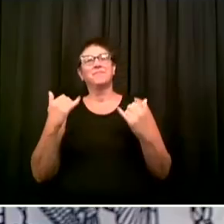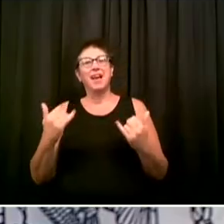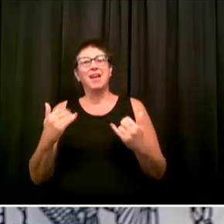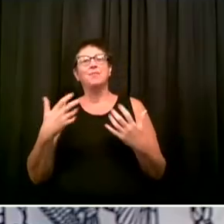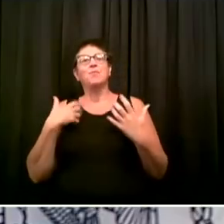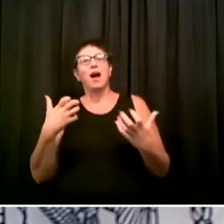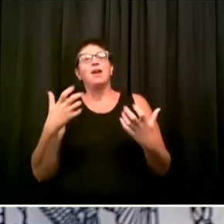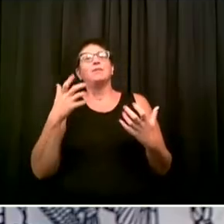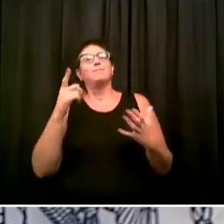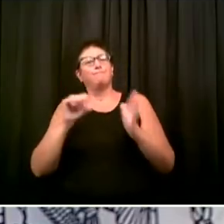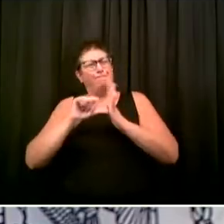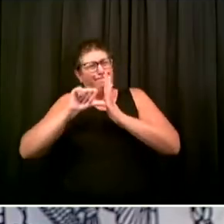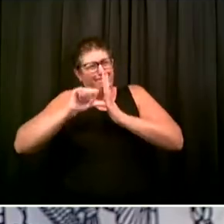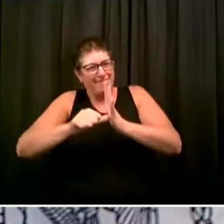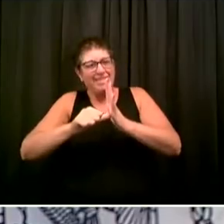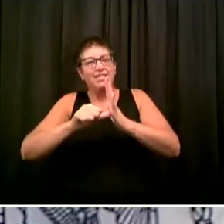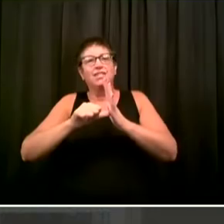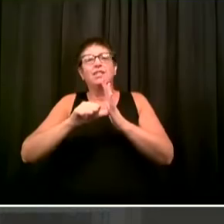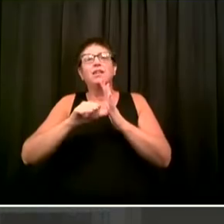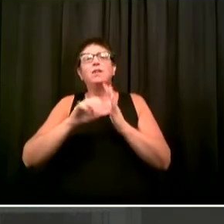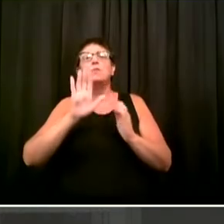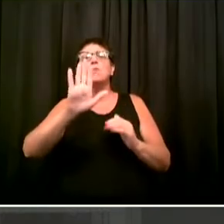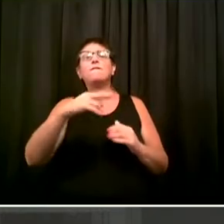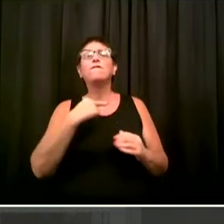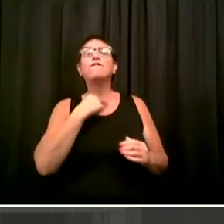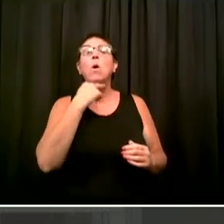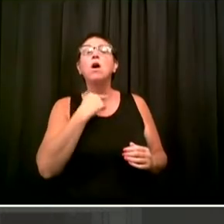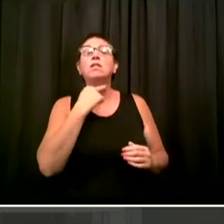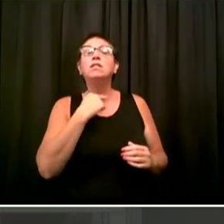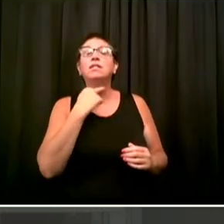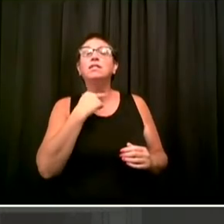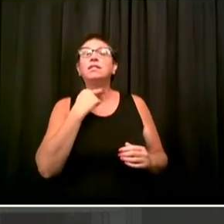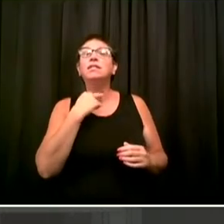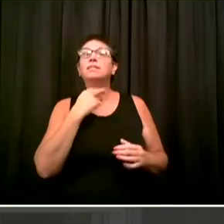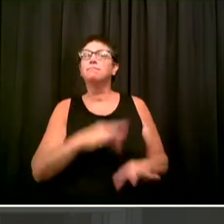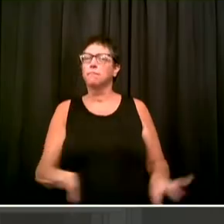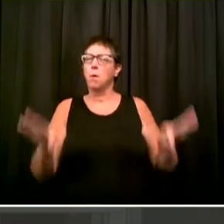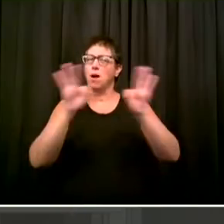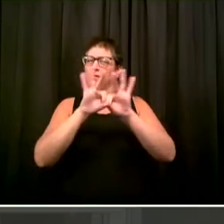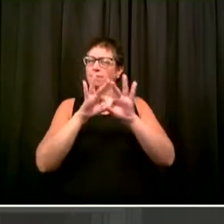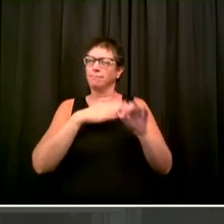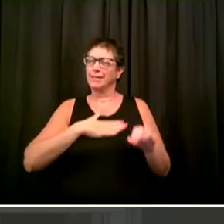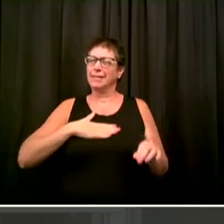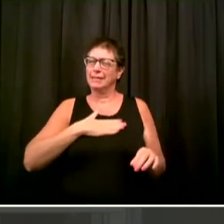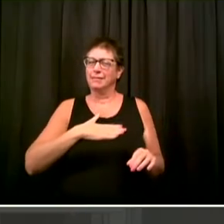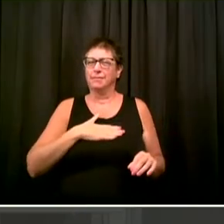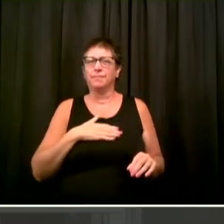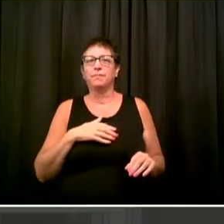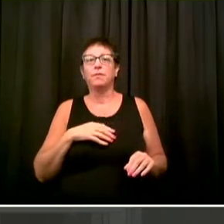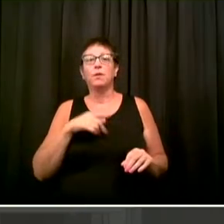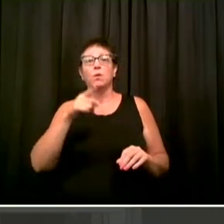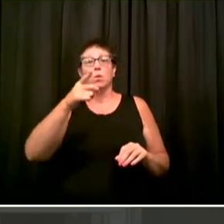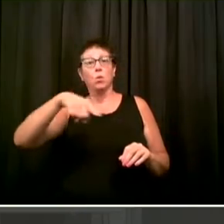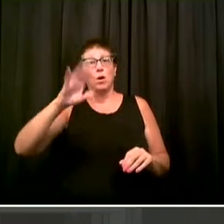EFFORT. I MENTIONED I WOULD LIKE EEVRYONE O TSTY A FOCUSED ON THE FACT THAT WE HAVE AN OPPTTO